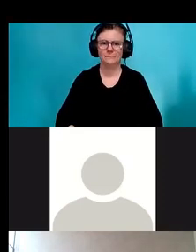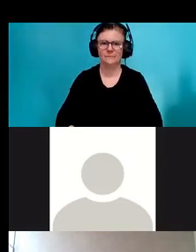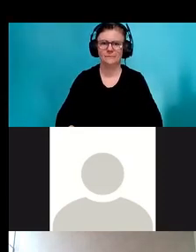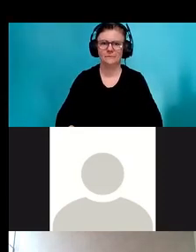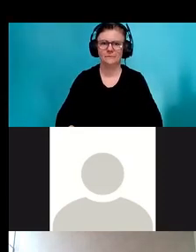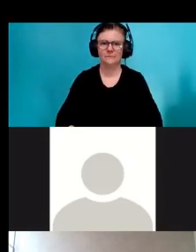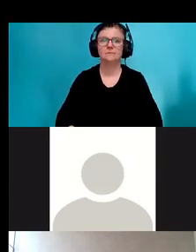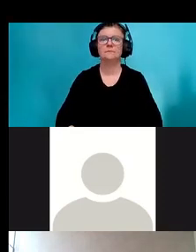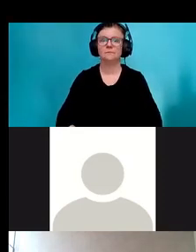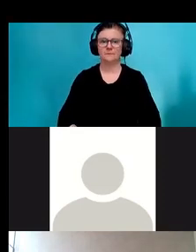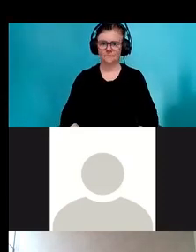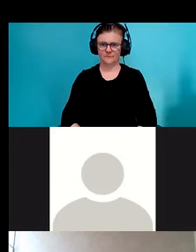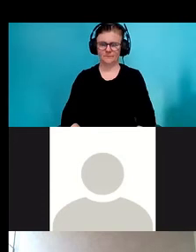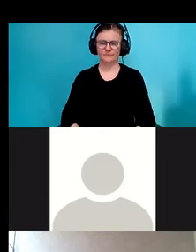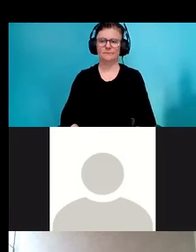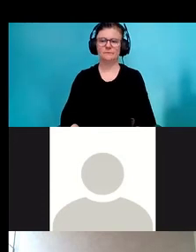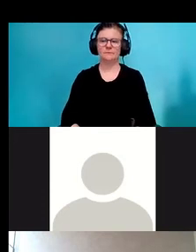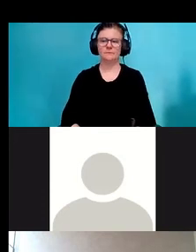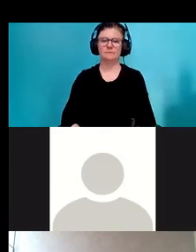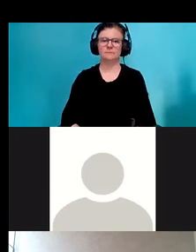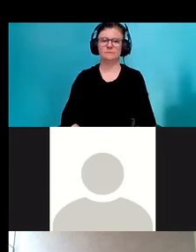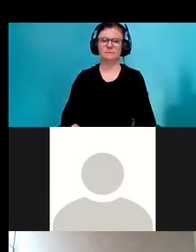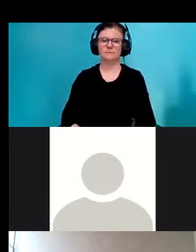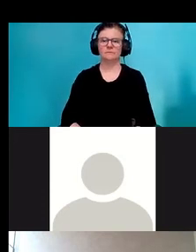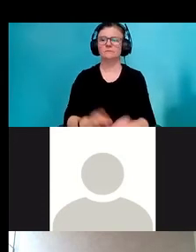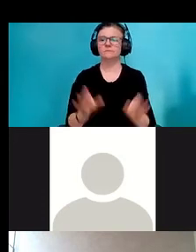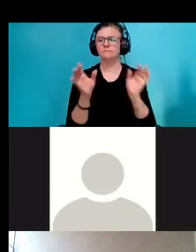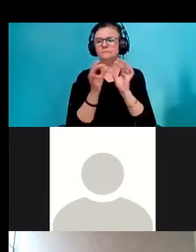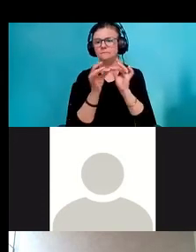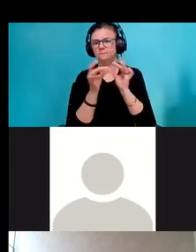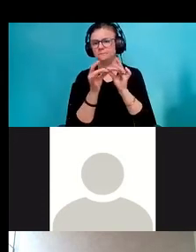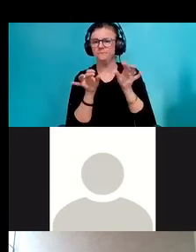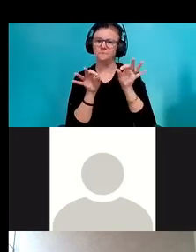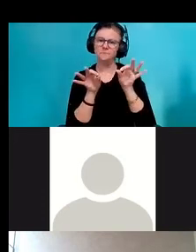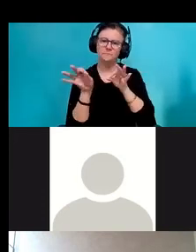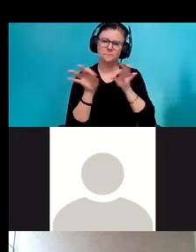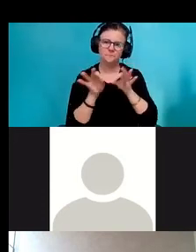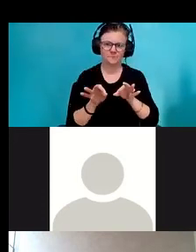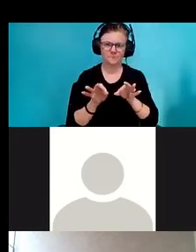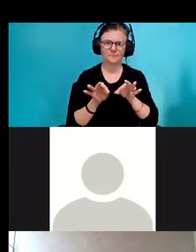Now for the last portion of this webinar, we just want to walk you briefly through the key narrative